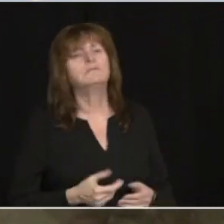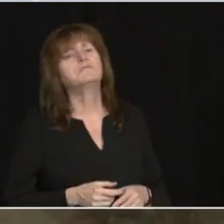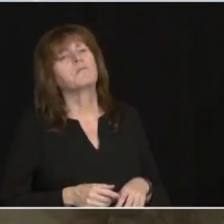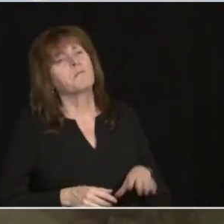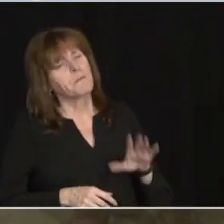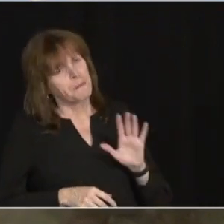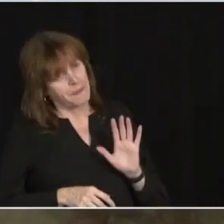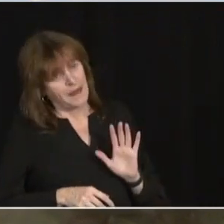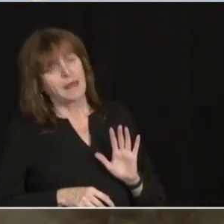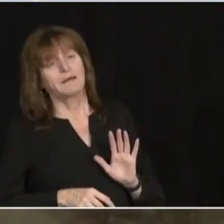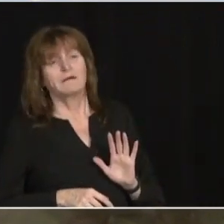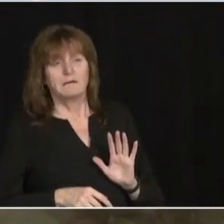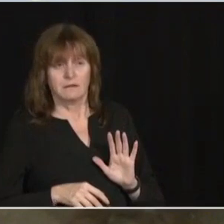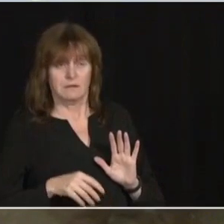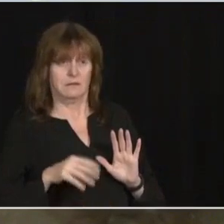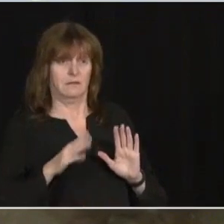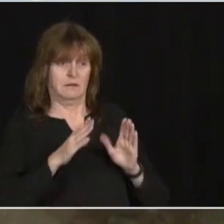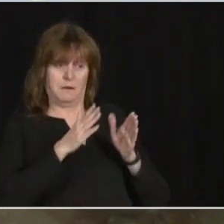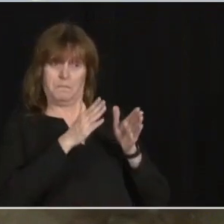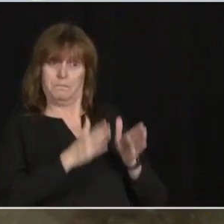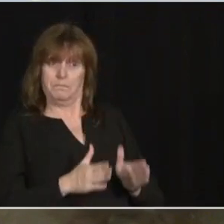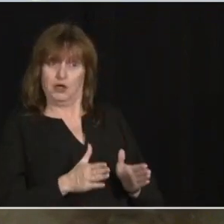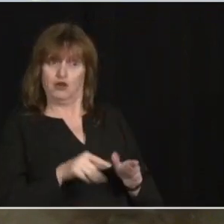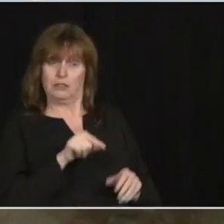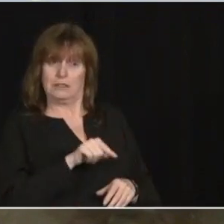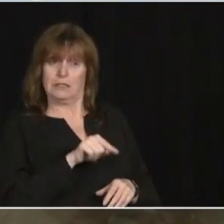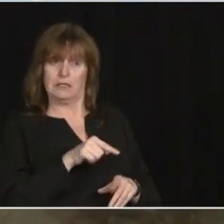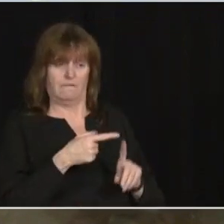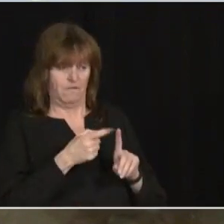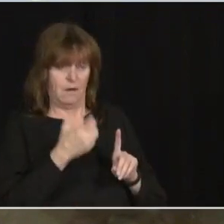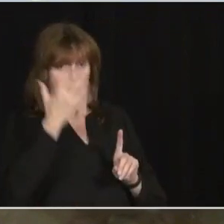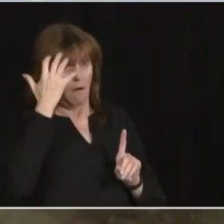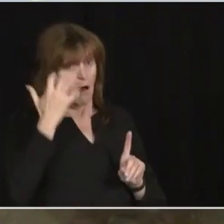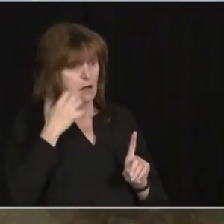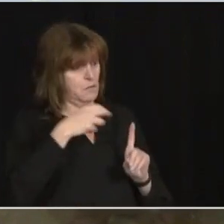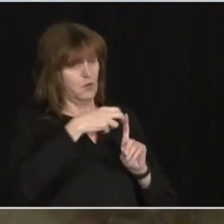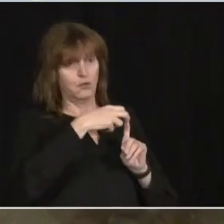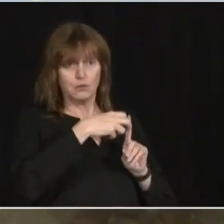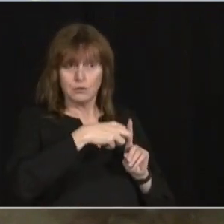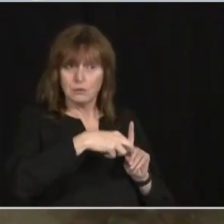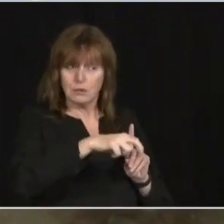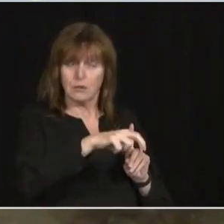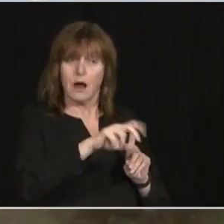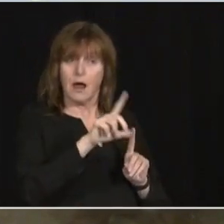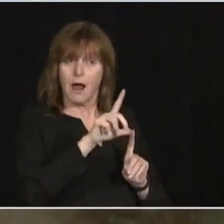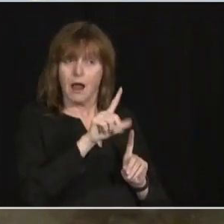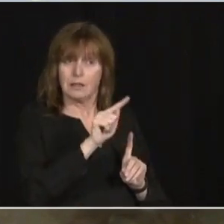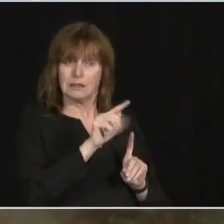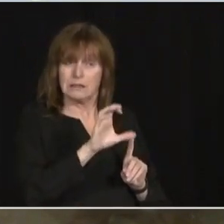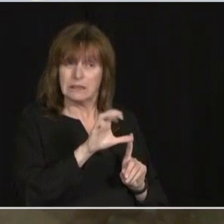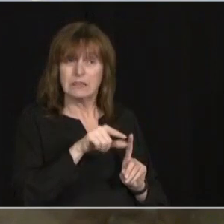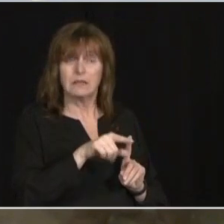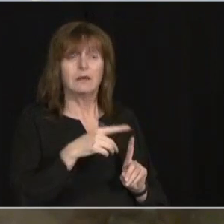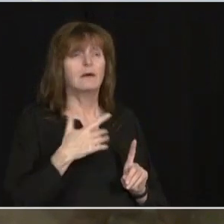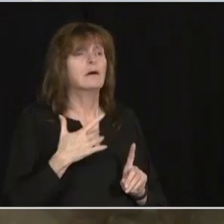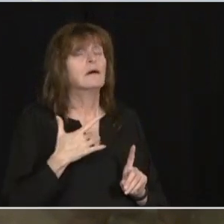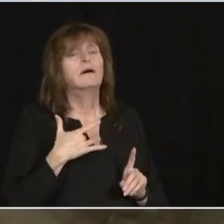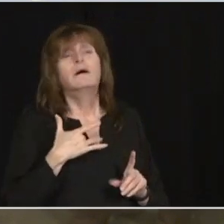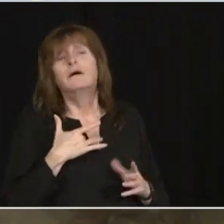care, they have complicated co-morbidities or illnesses that are often combined. They are the frail of the frail. Often when at that